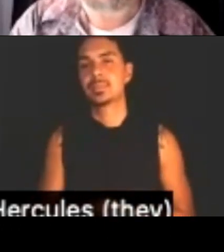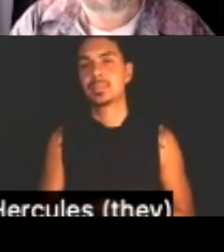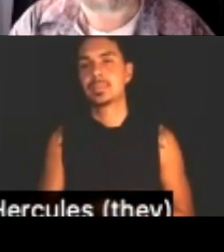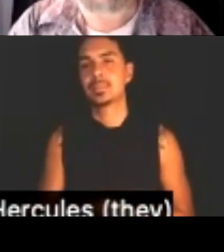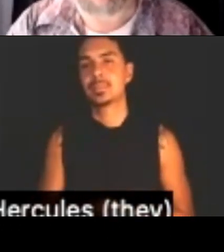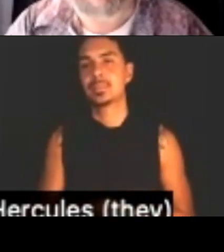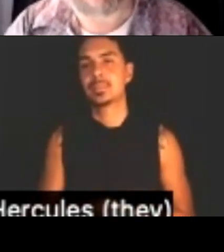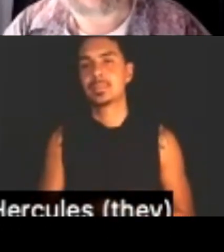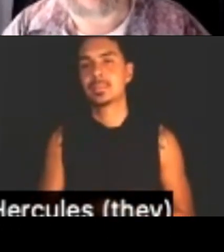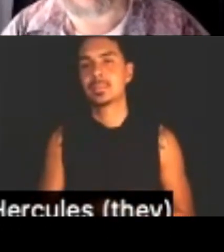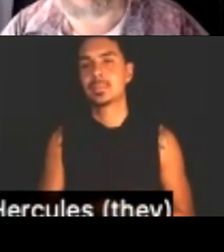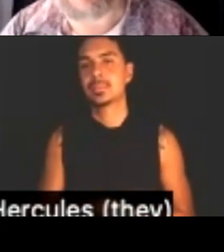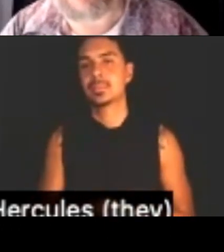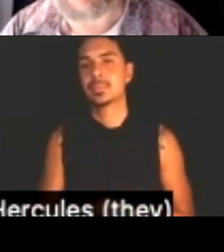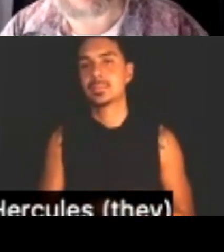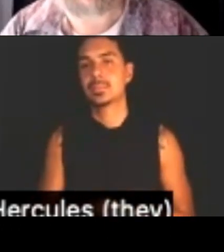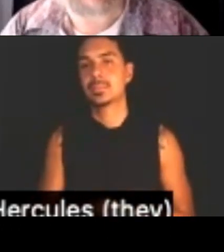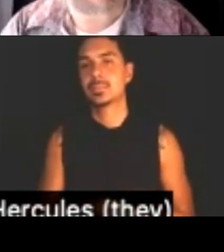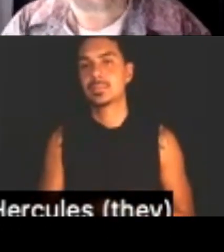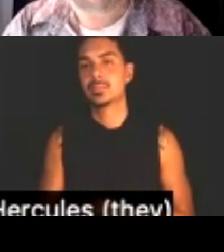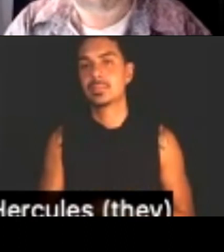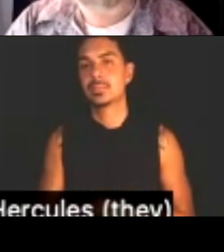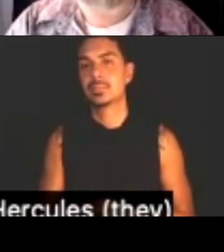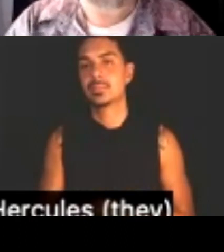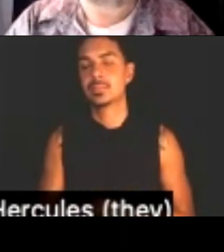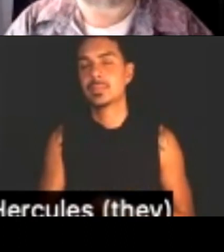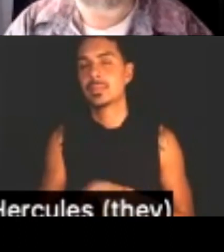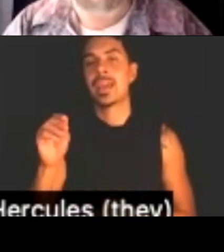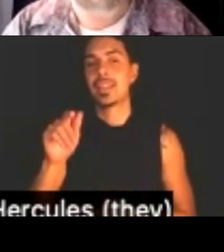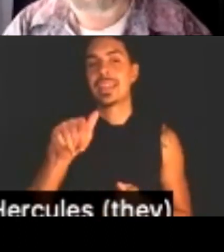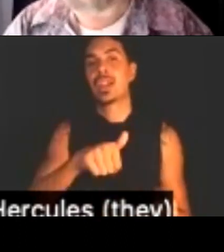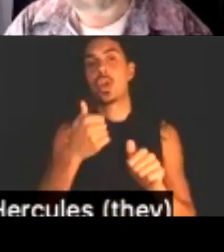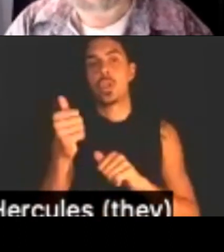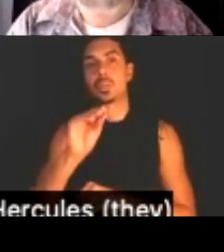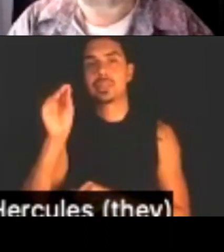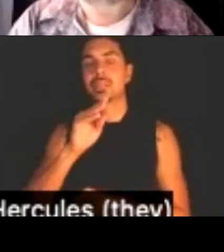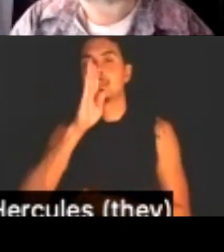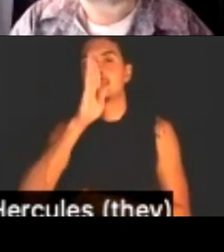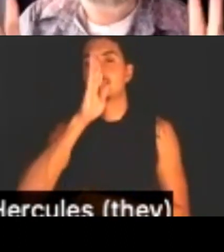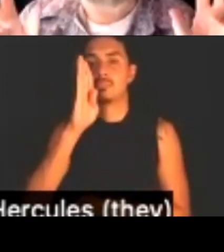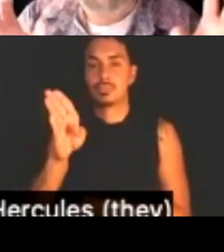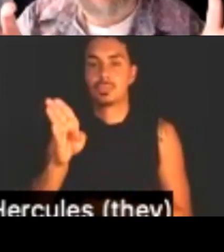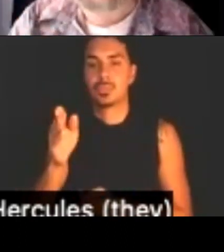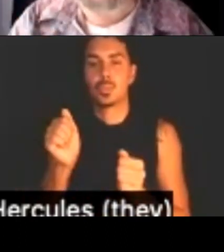with trans survivors and communities. And I will note up front, I oftentimes just use the word trans.